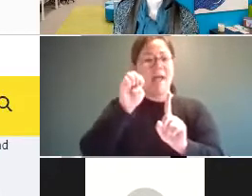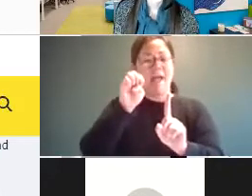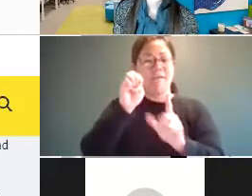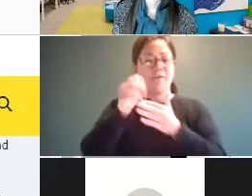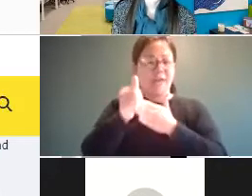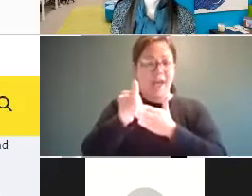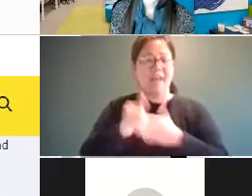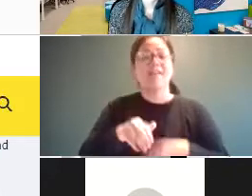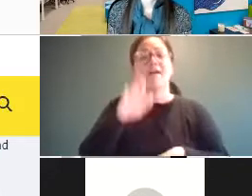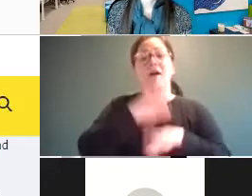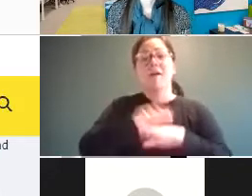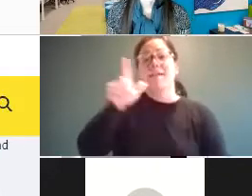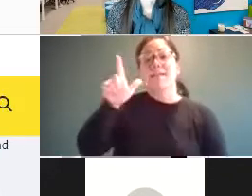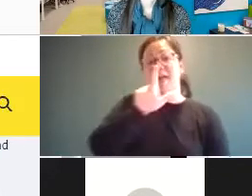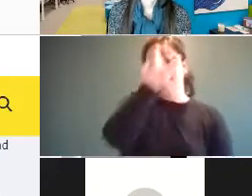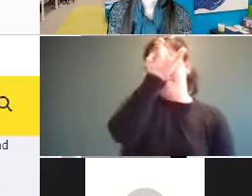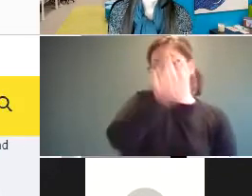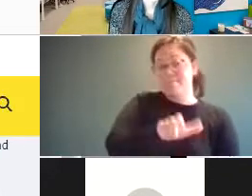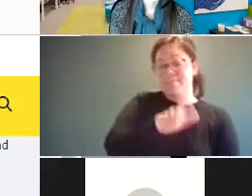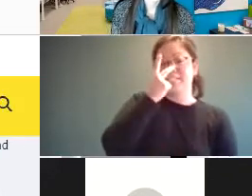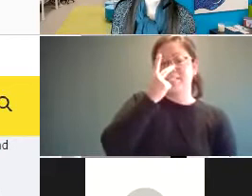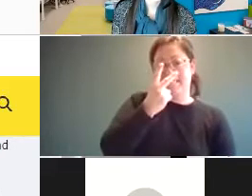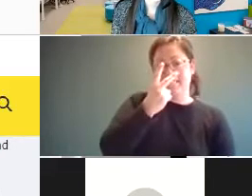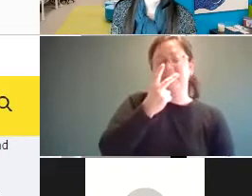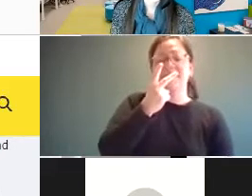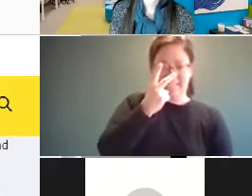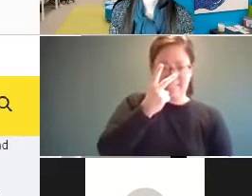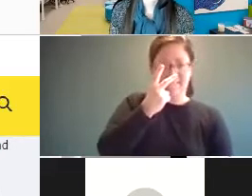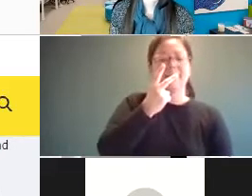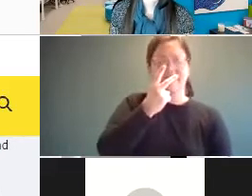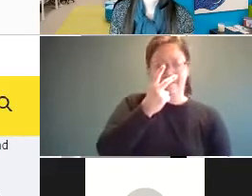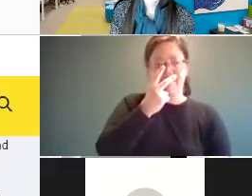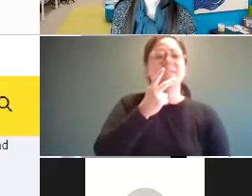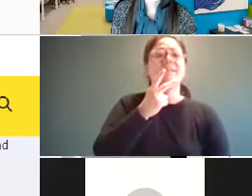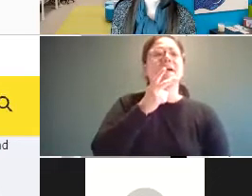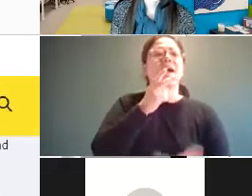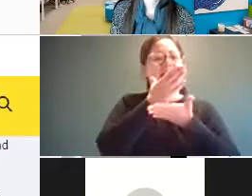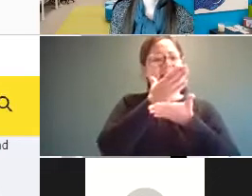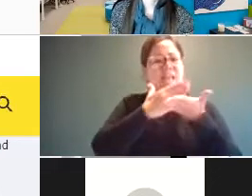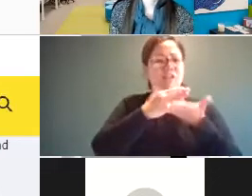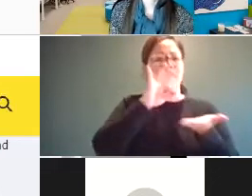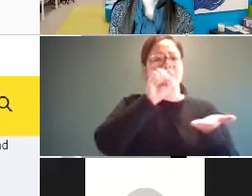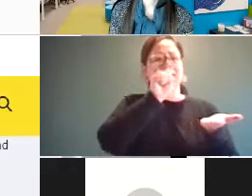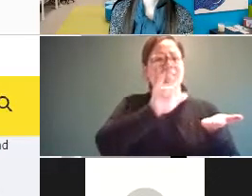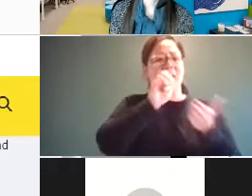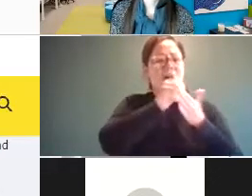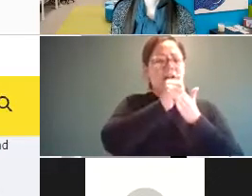Here on the left-hand side of the screen, you'll see a section of the style guide from Duolingo,